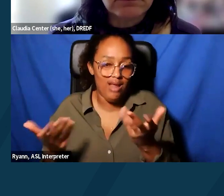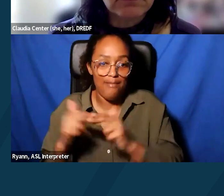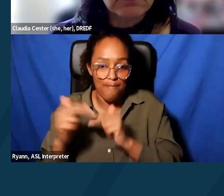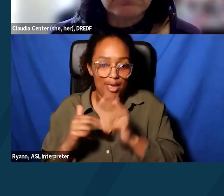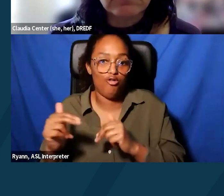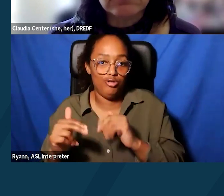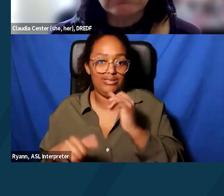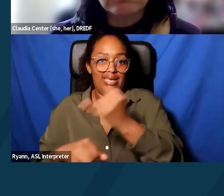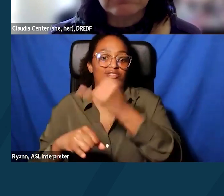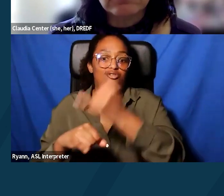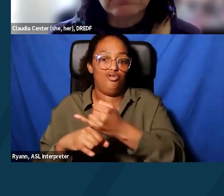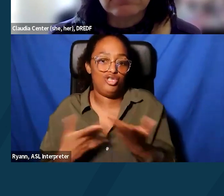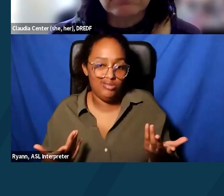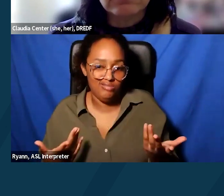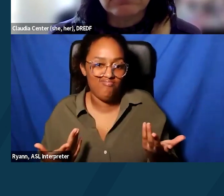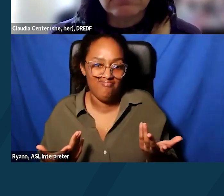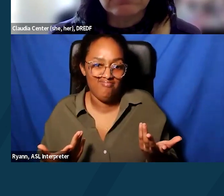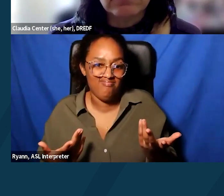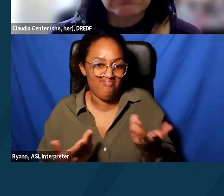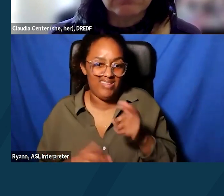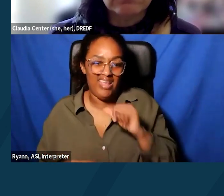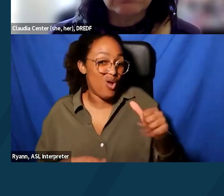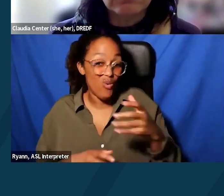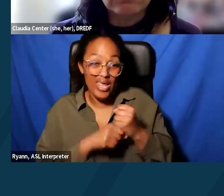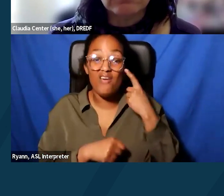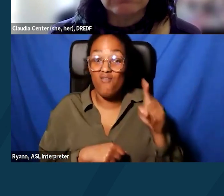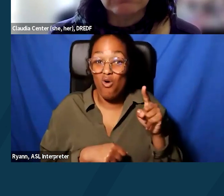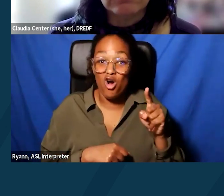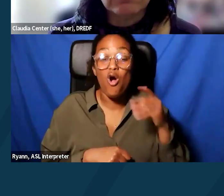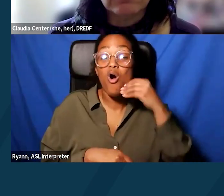you've got to do that on your own; you're not going to get a grant from Medicaid to